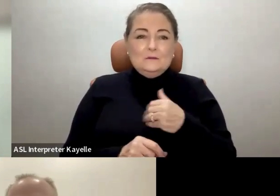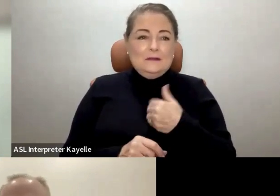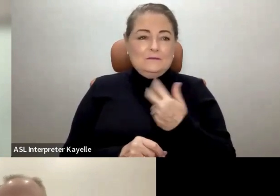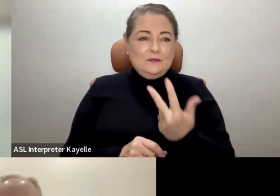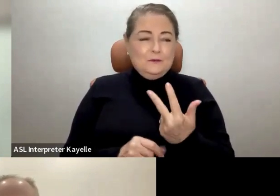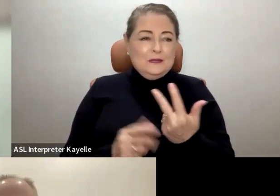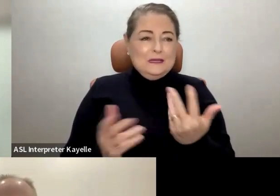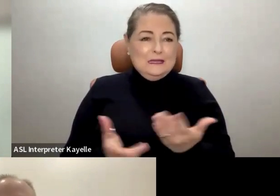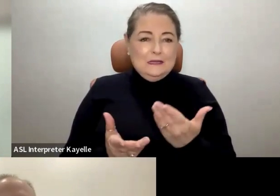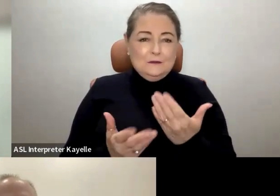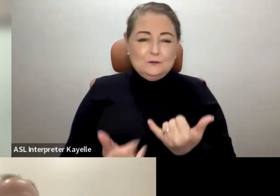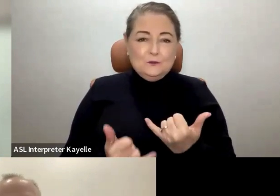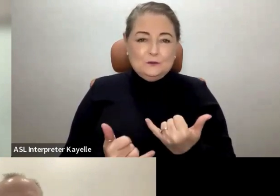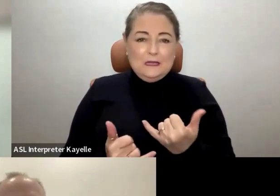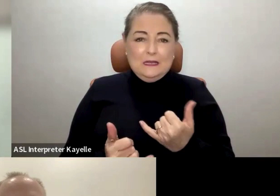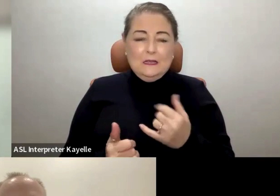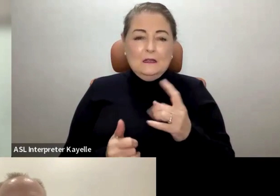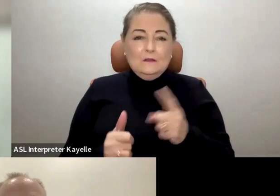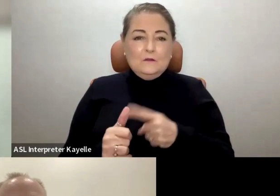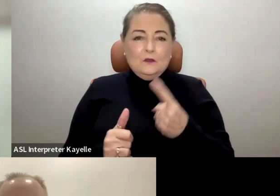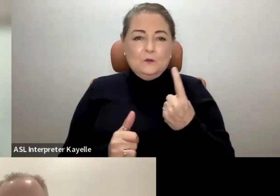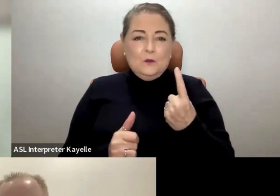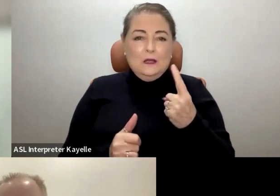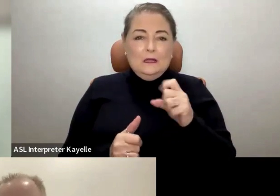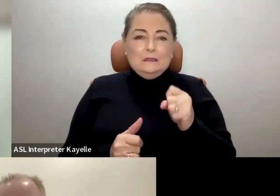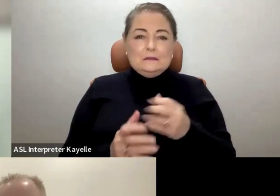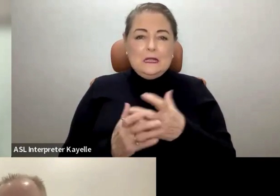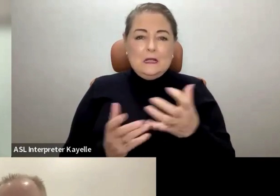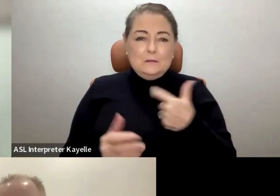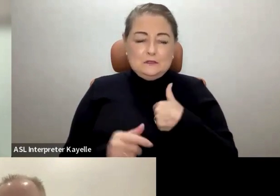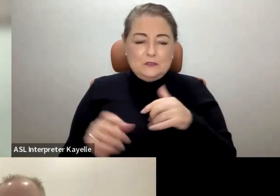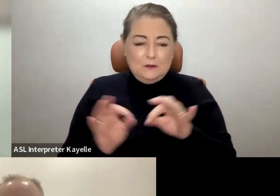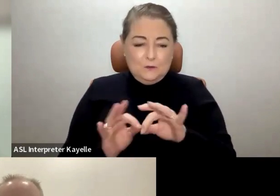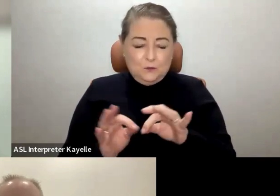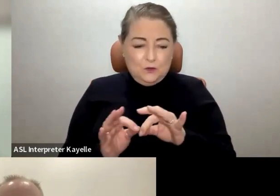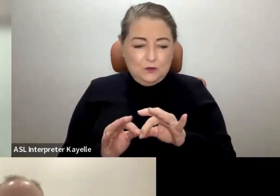today. The first one is called "How Much Am I Worth?" The second